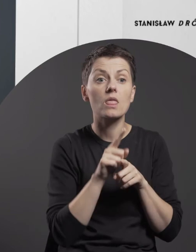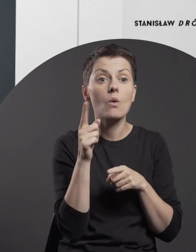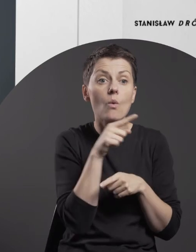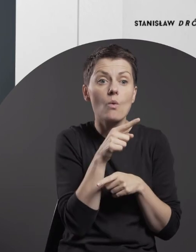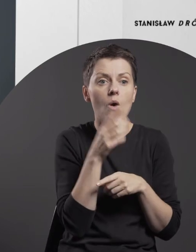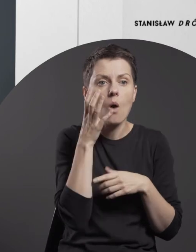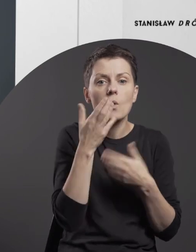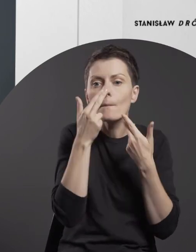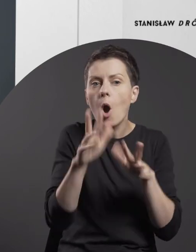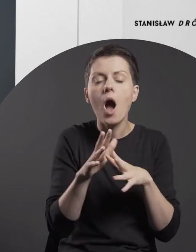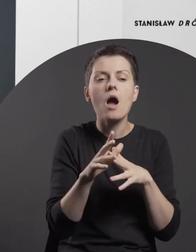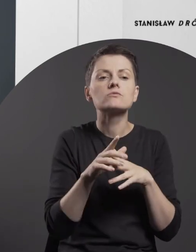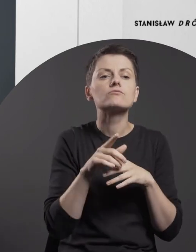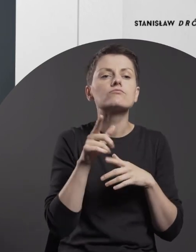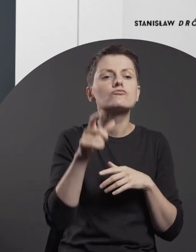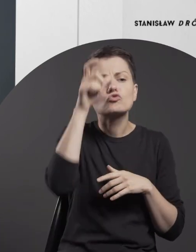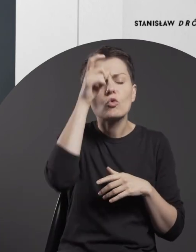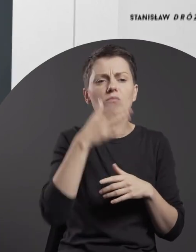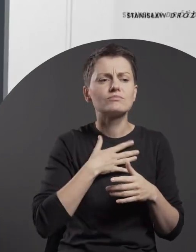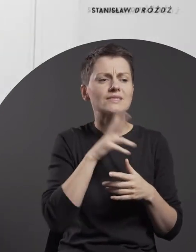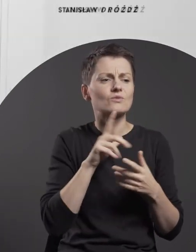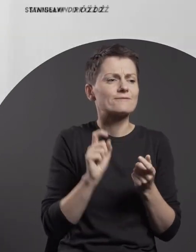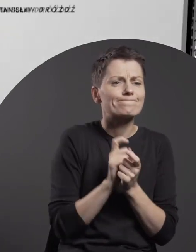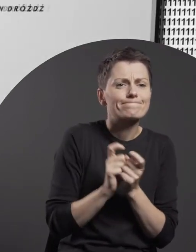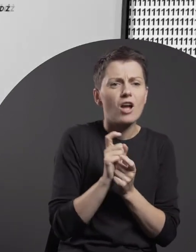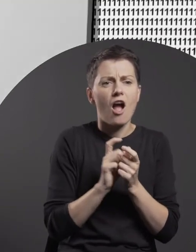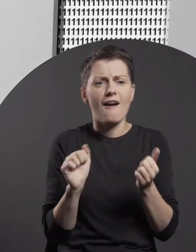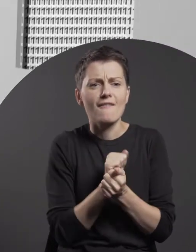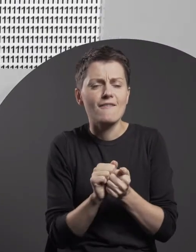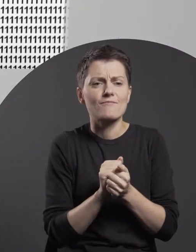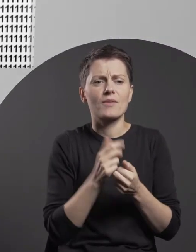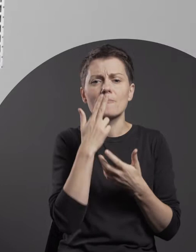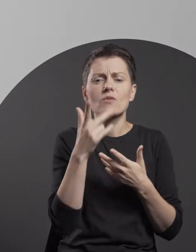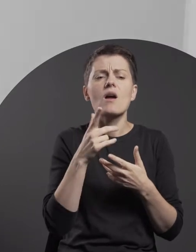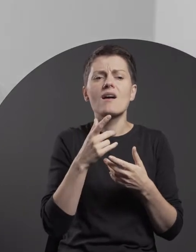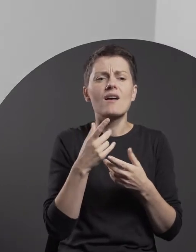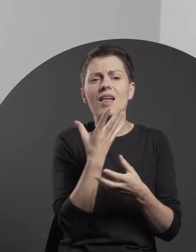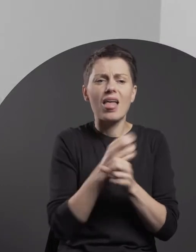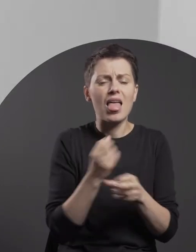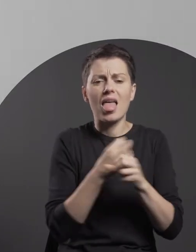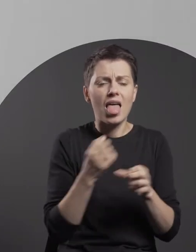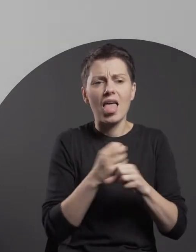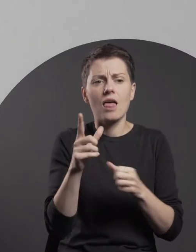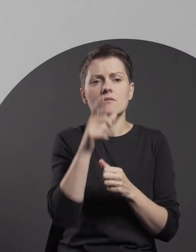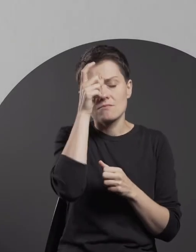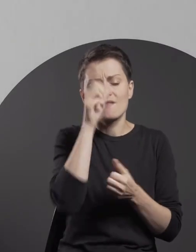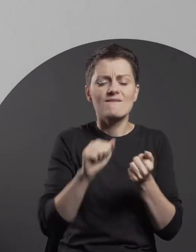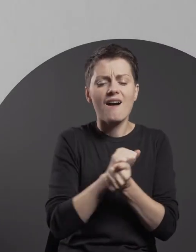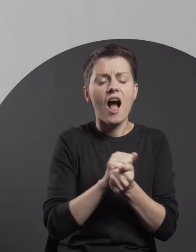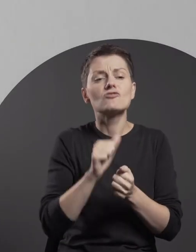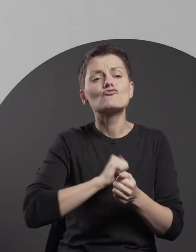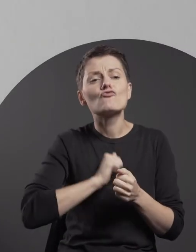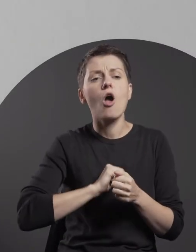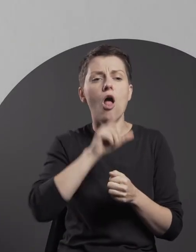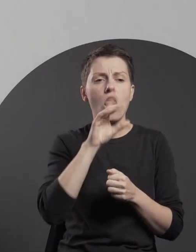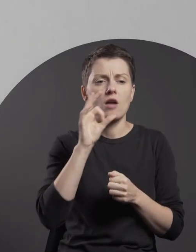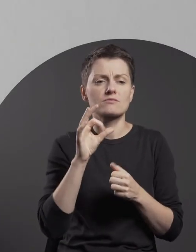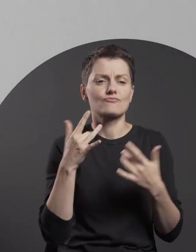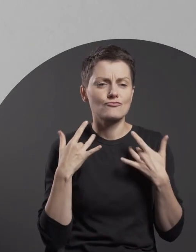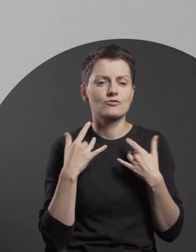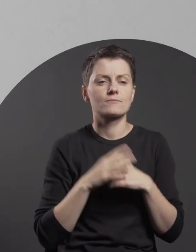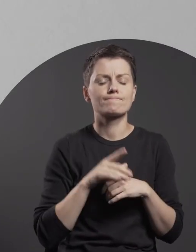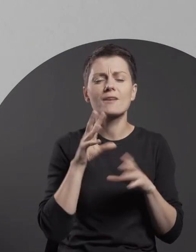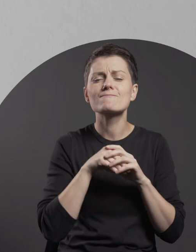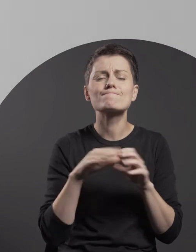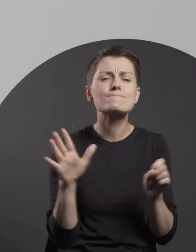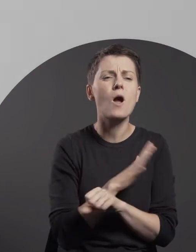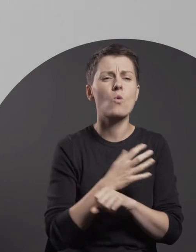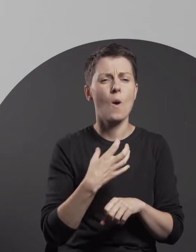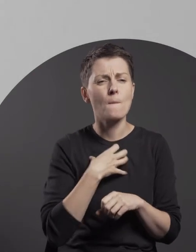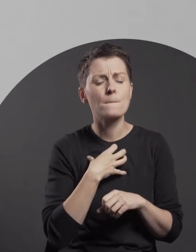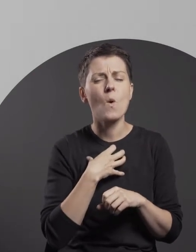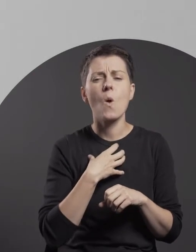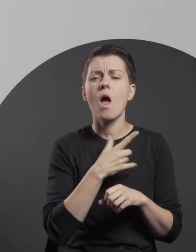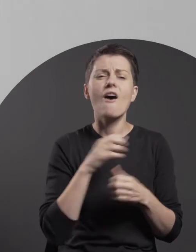he discloses an existential conflict within and depicts the painful struggle for happiness.